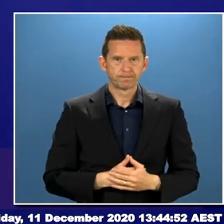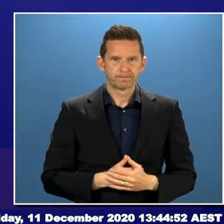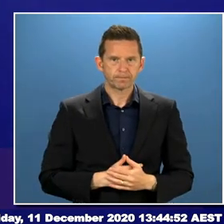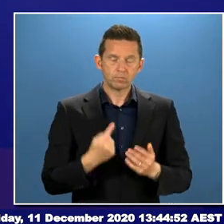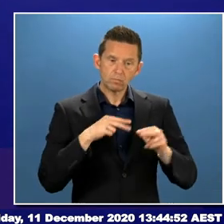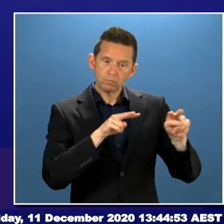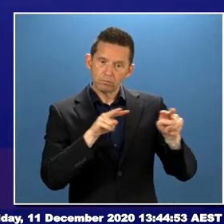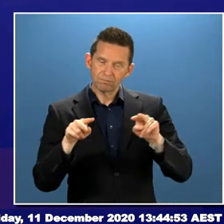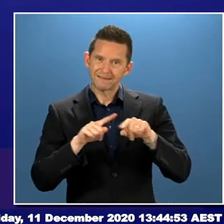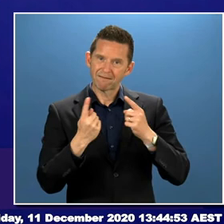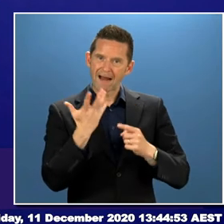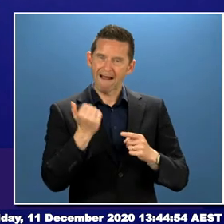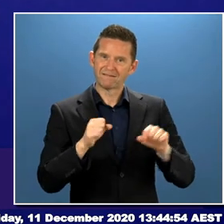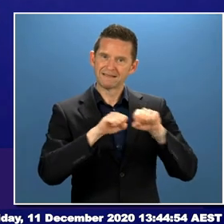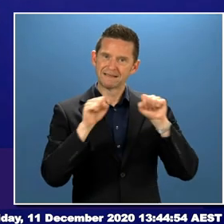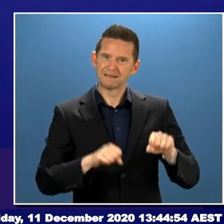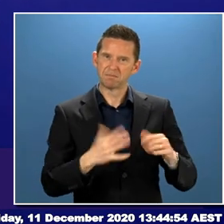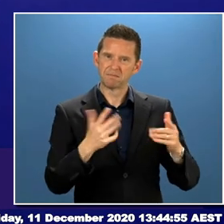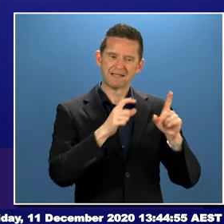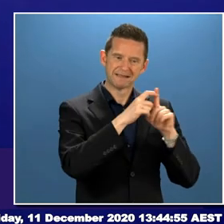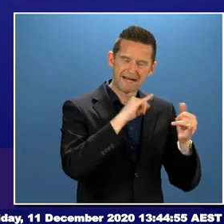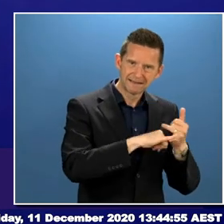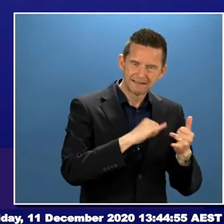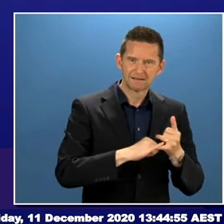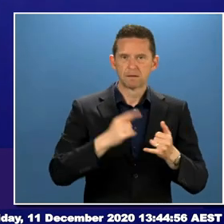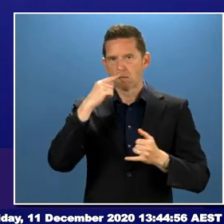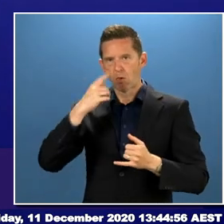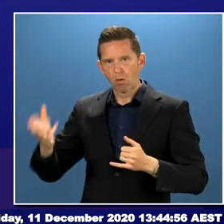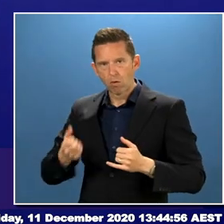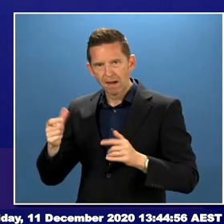maintenance and employment supports for people with disability and the great